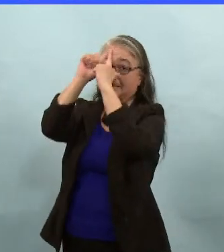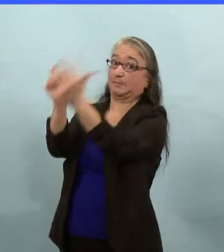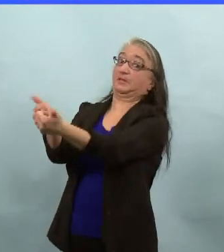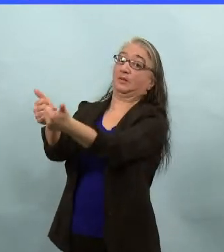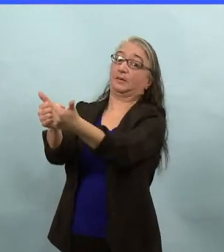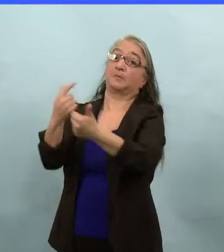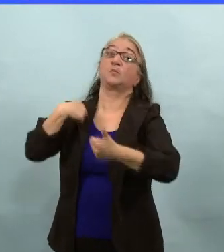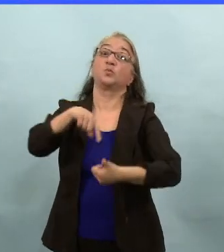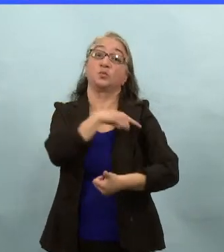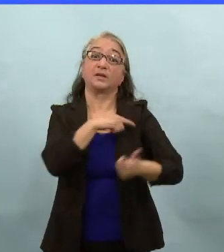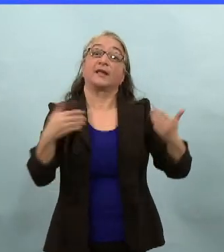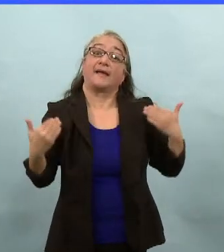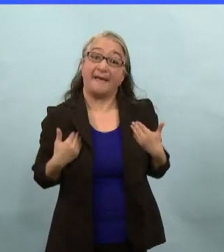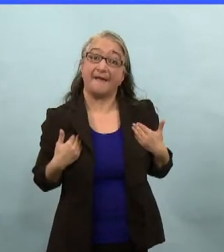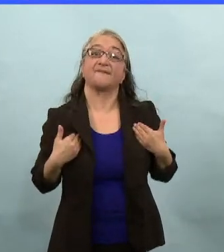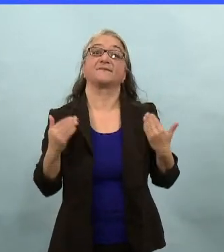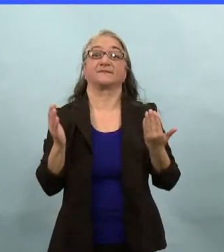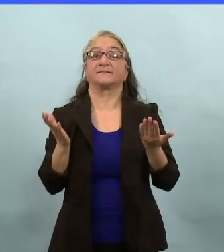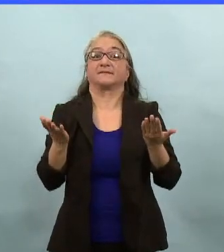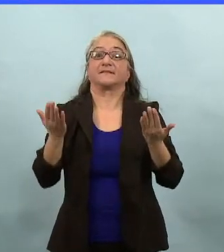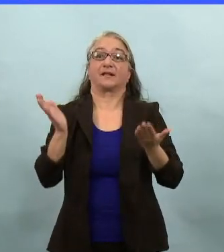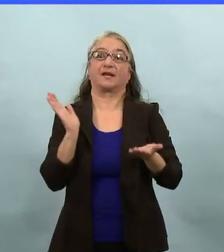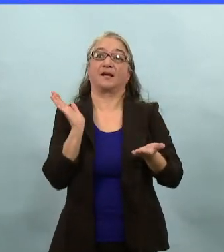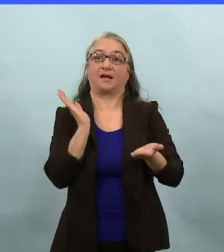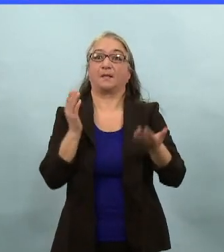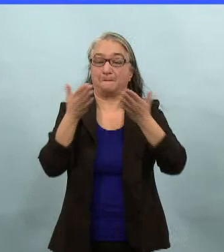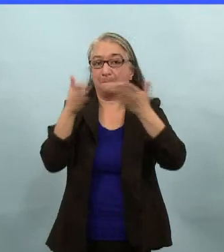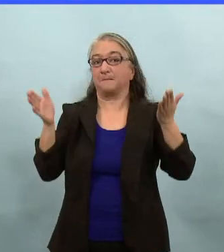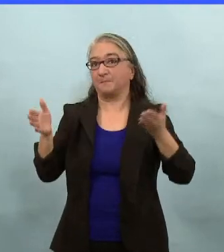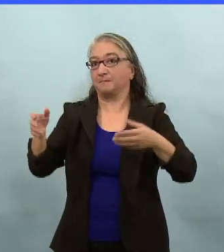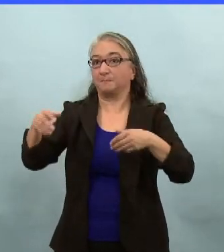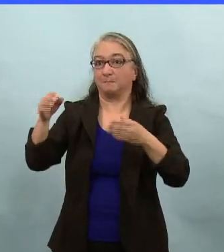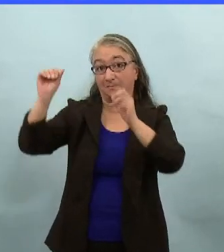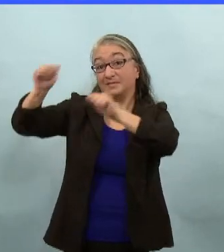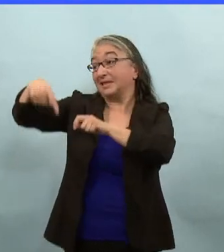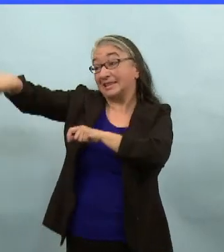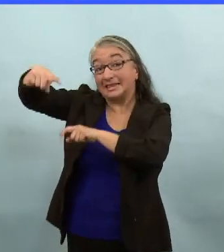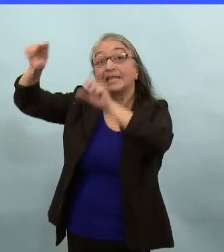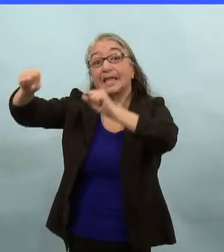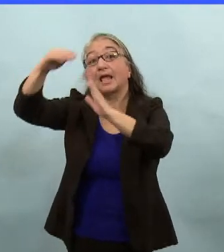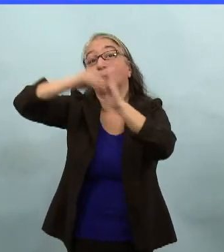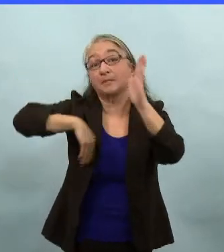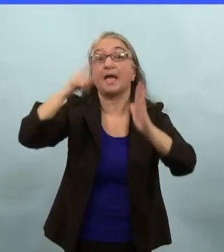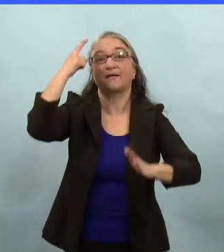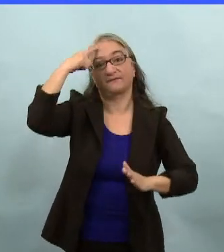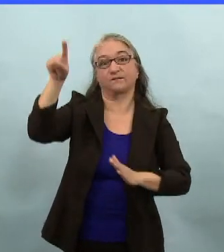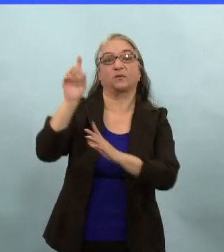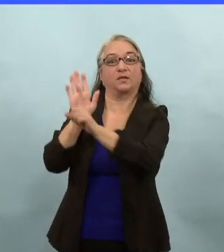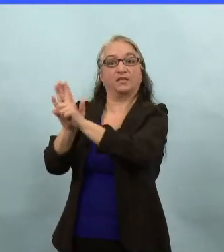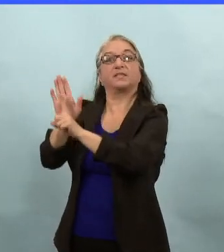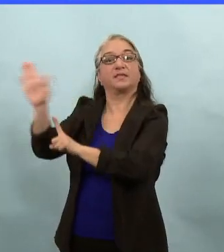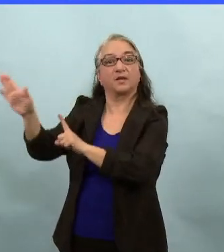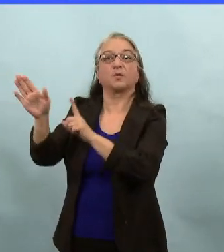now that is accepting applications from business owners they can apply up until january 31st